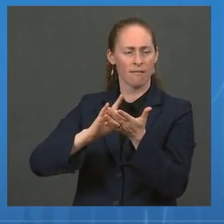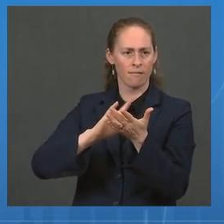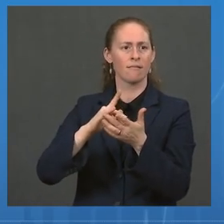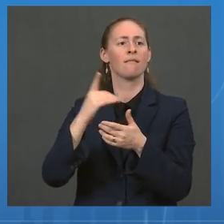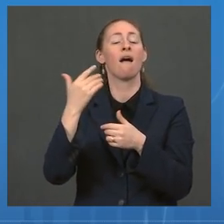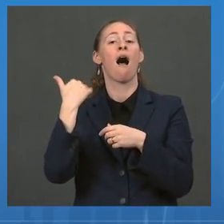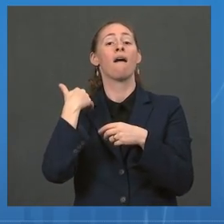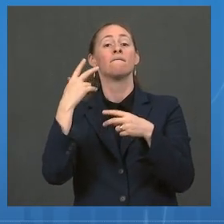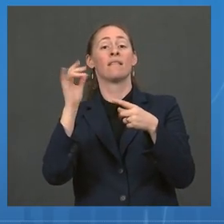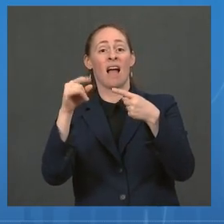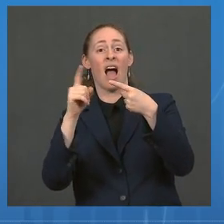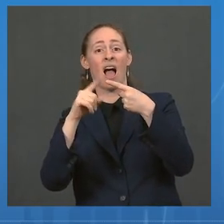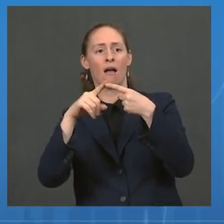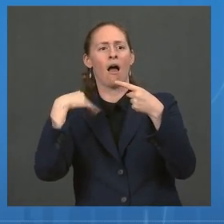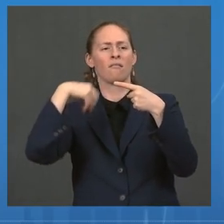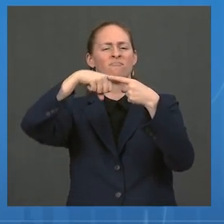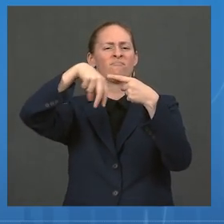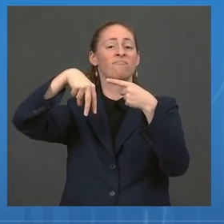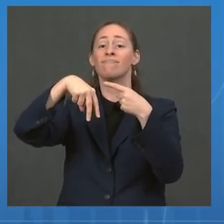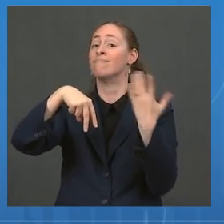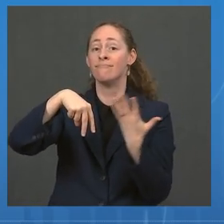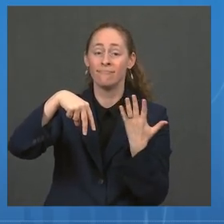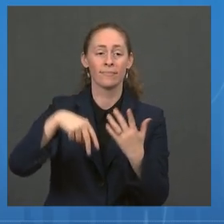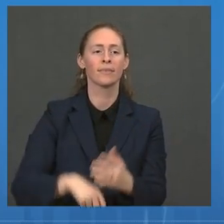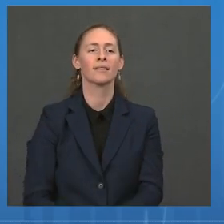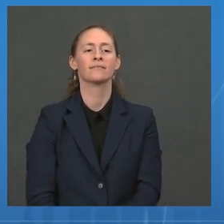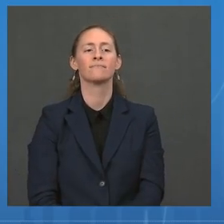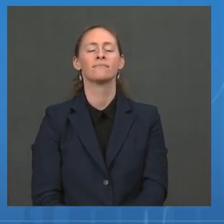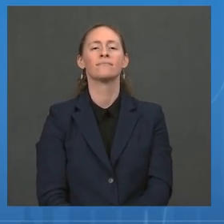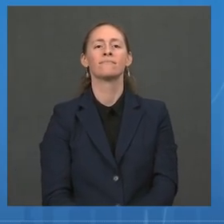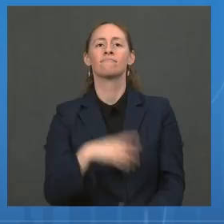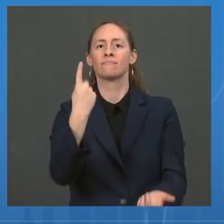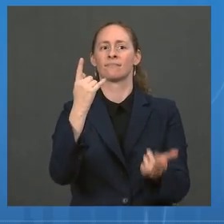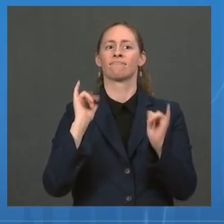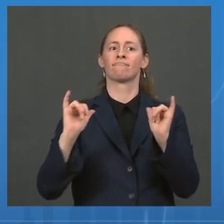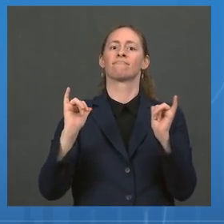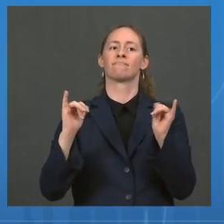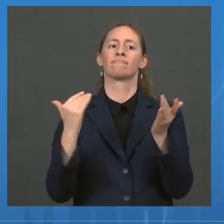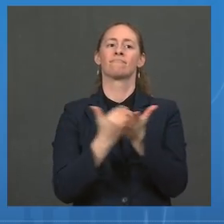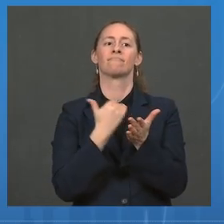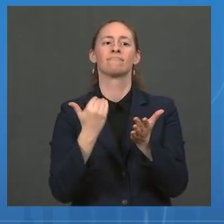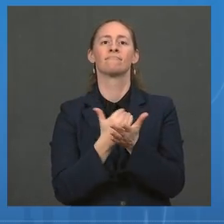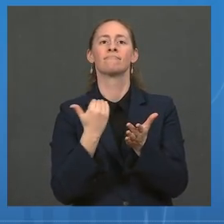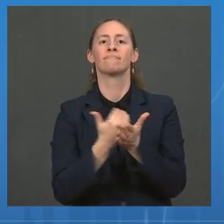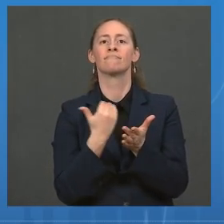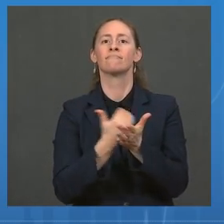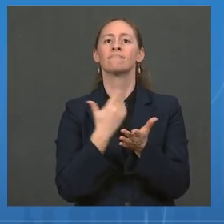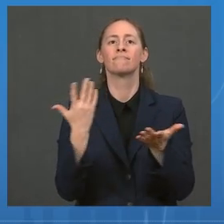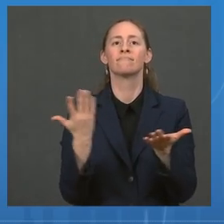The one that has recently gained attention is molnupiravir, which is a combination, as I'll mention,